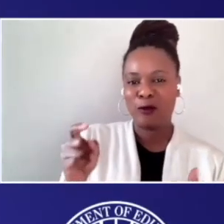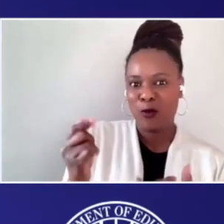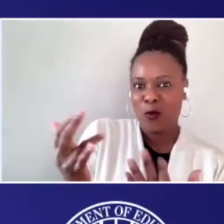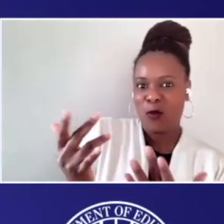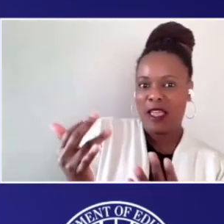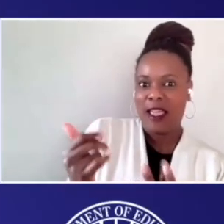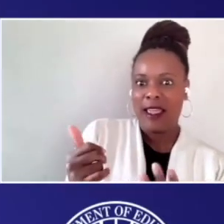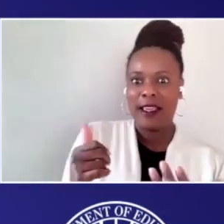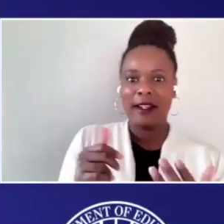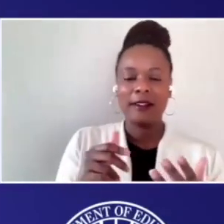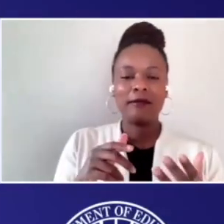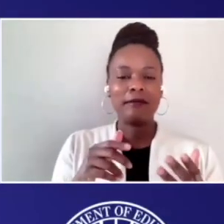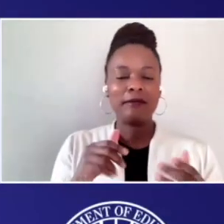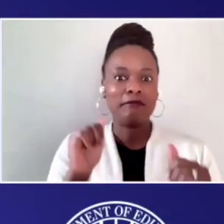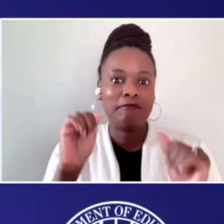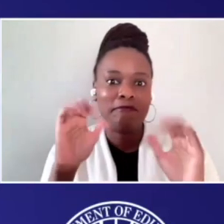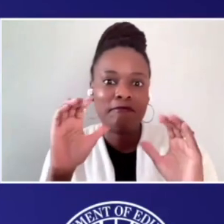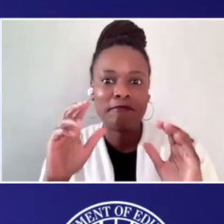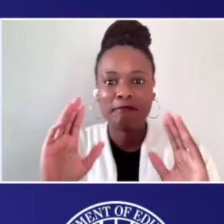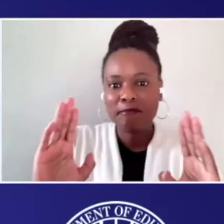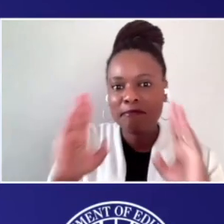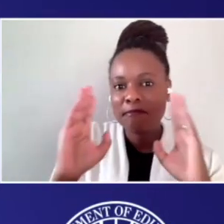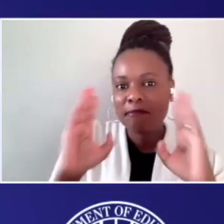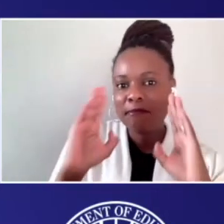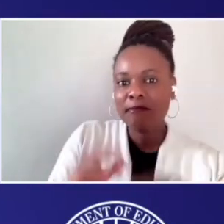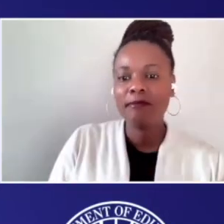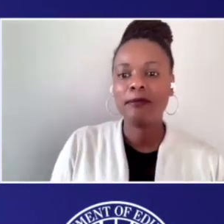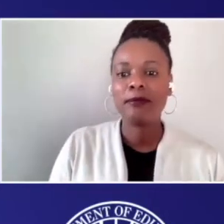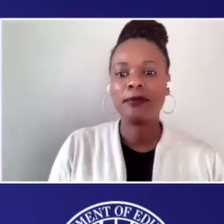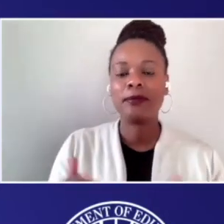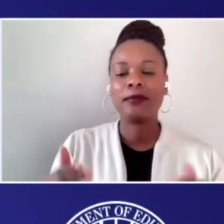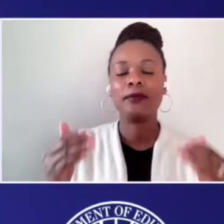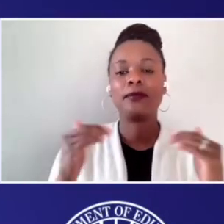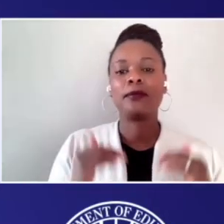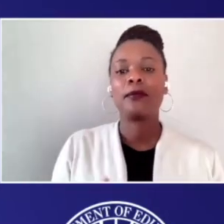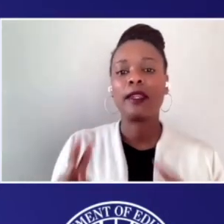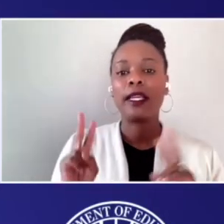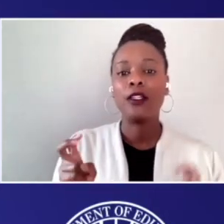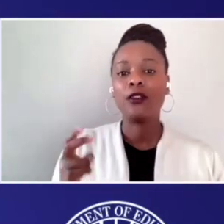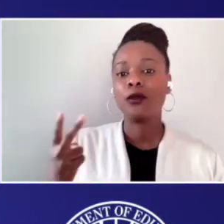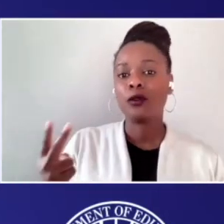us. Issue number two, we understand that there was considerable